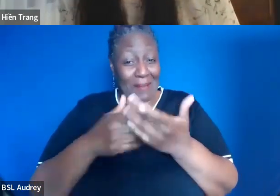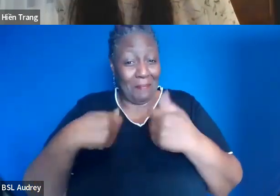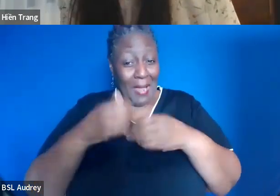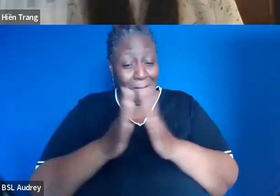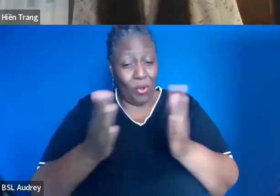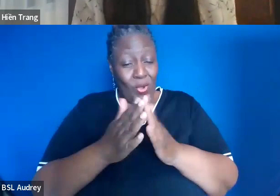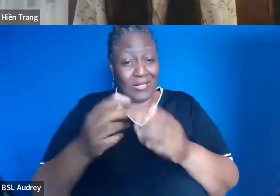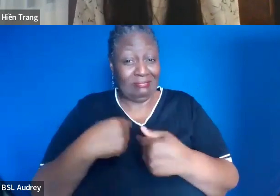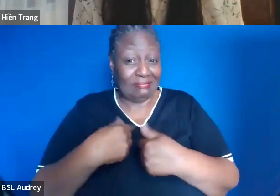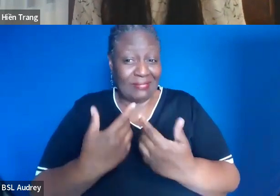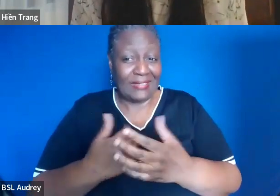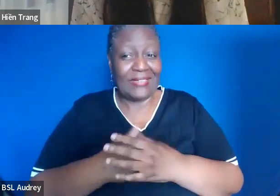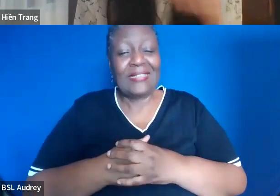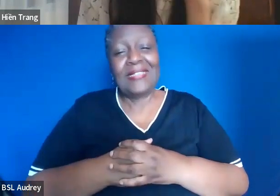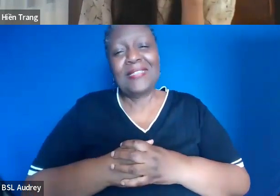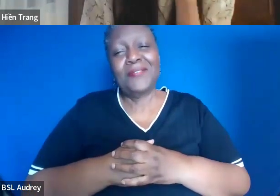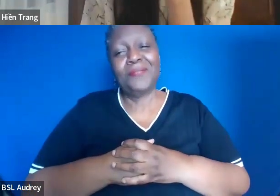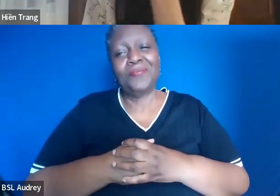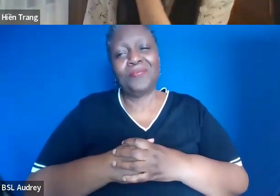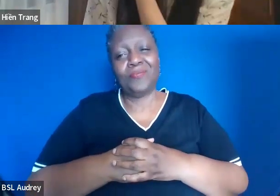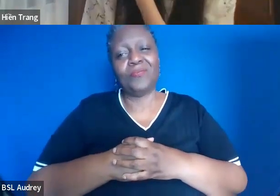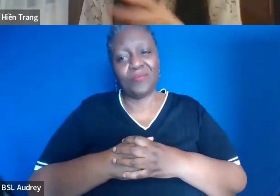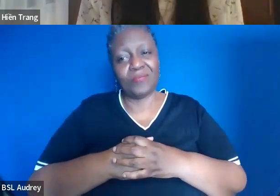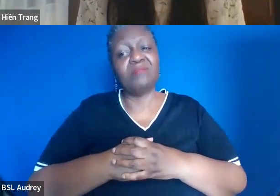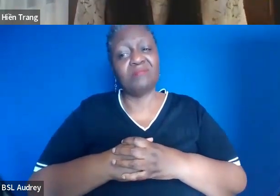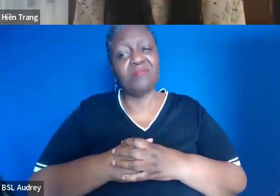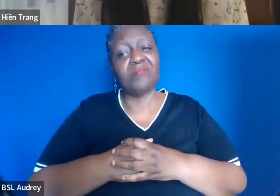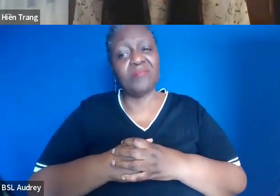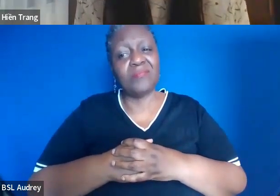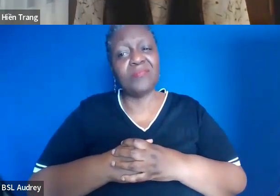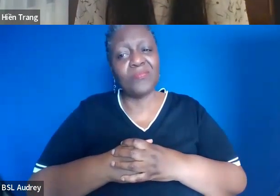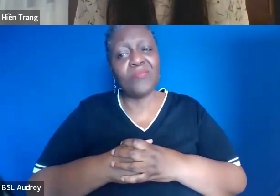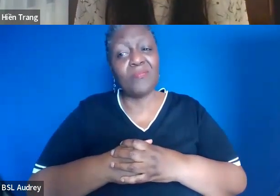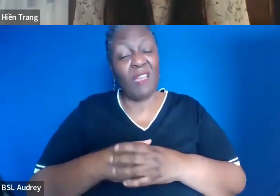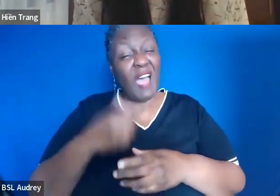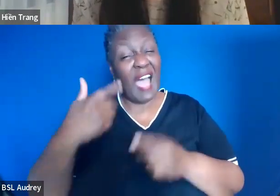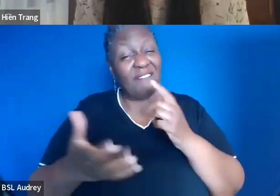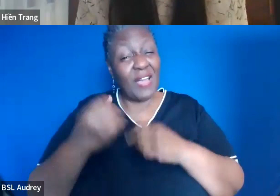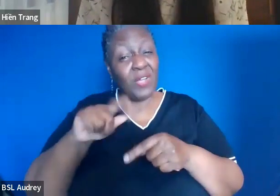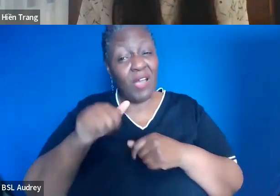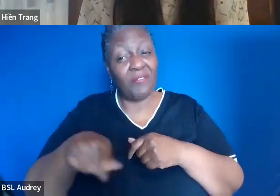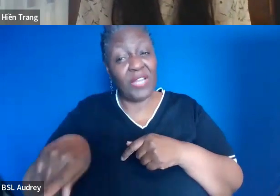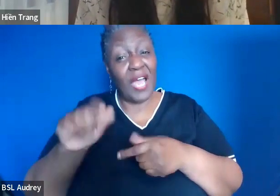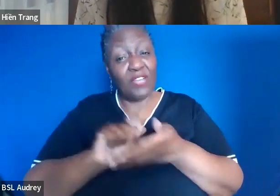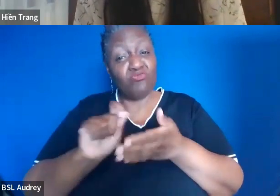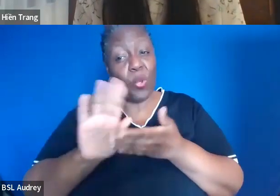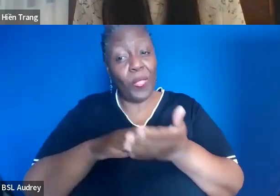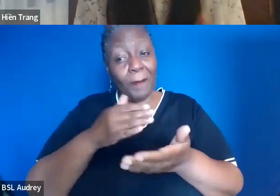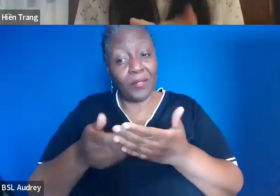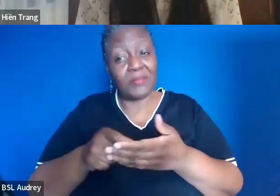reason that I um I I found out that after I write uh the poems in Vietnamese and translate actually